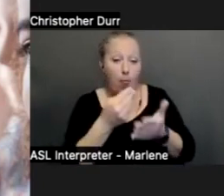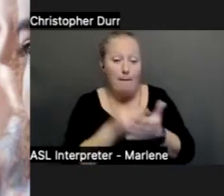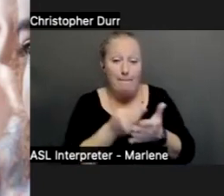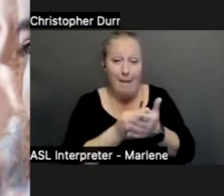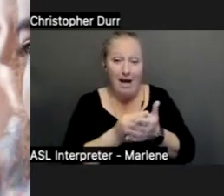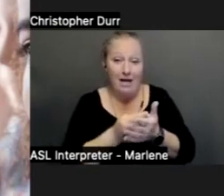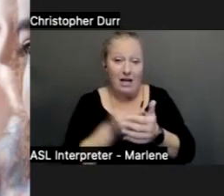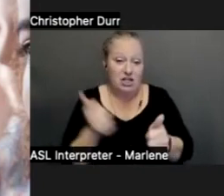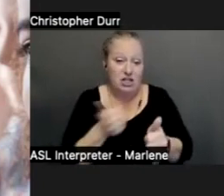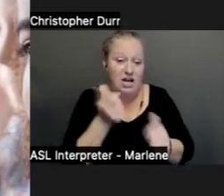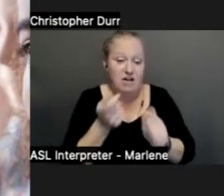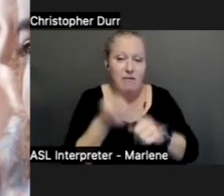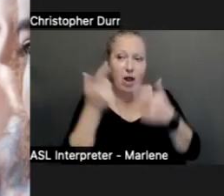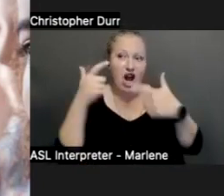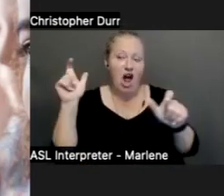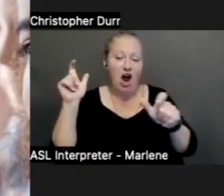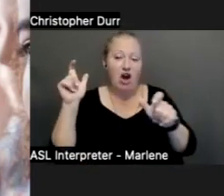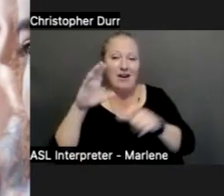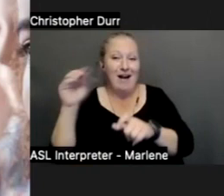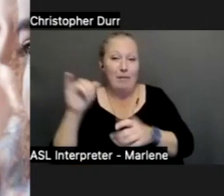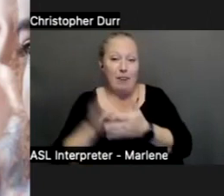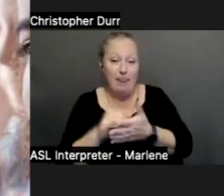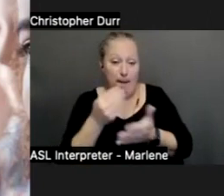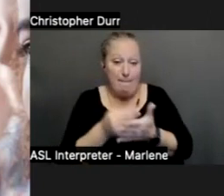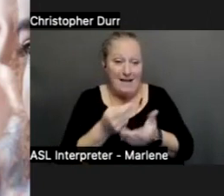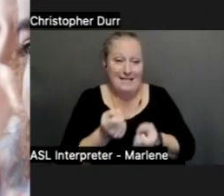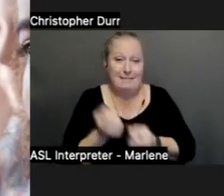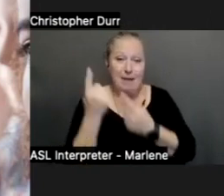the larger entities and that those dollars are going to be spent in that broadband perspective,